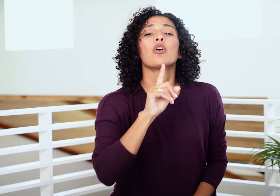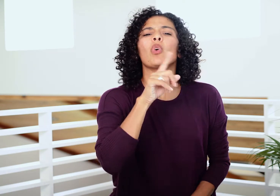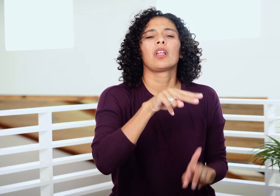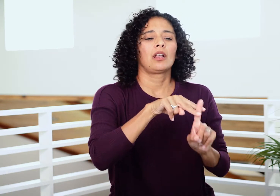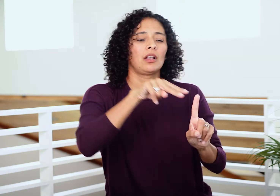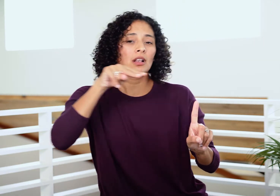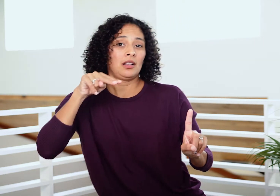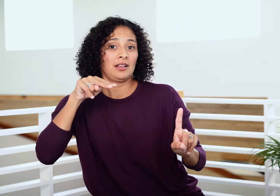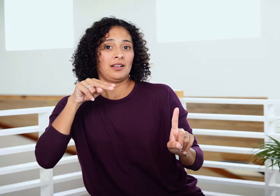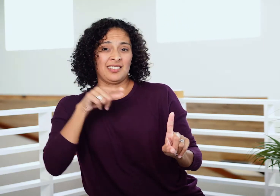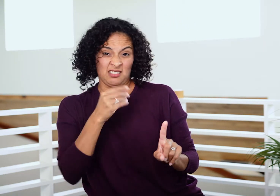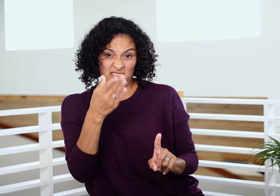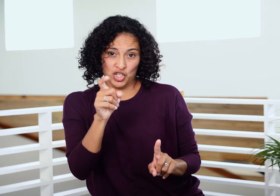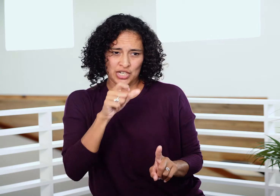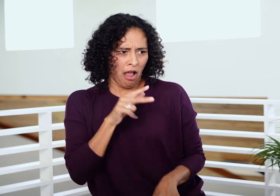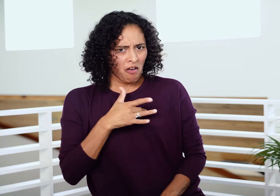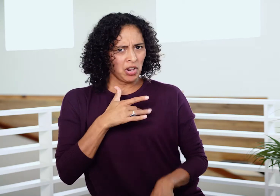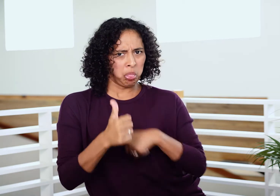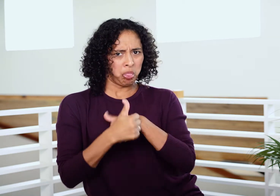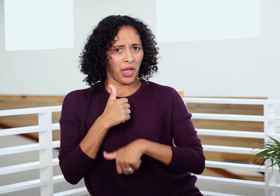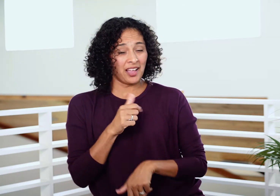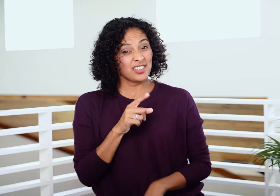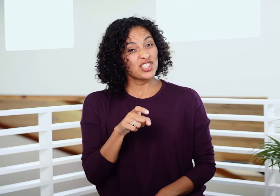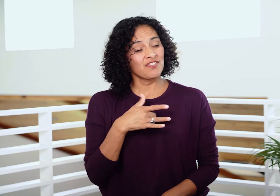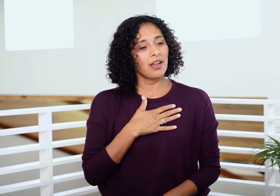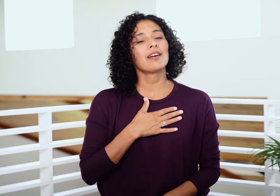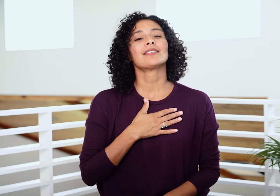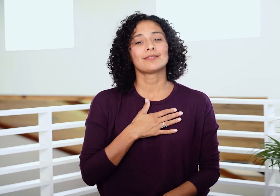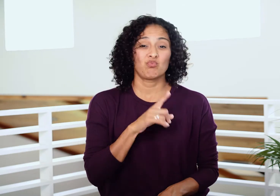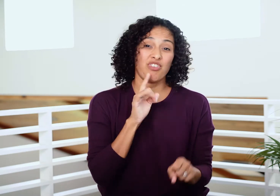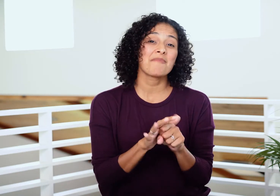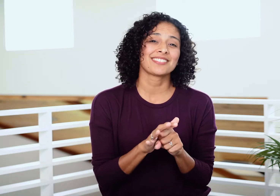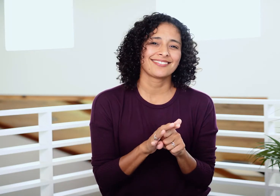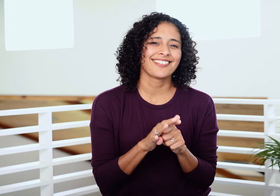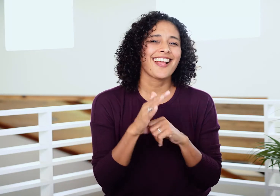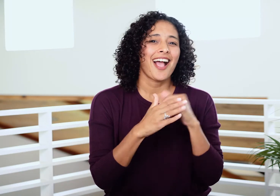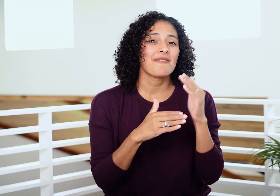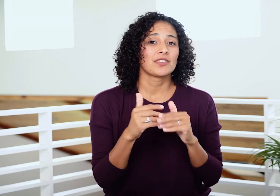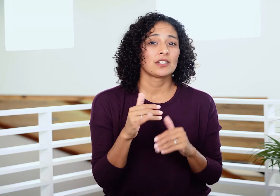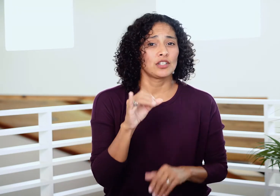But in the grand scheme of things, that’s no threat; it’s a promise and a comfort!